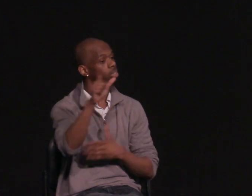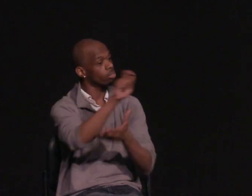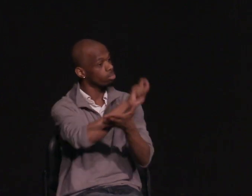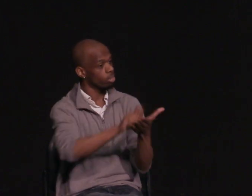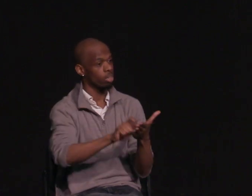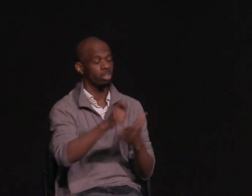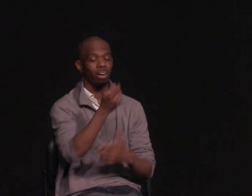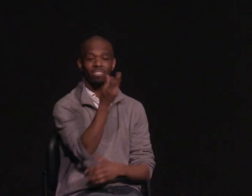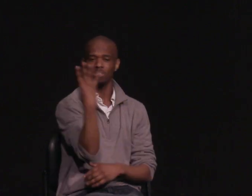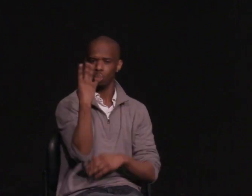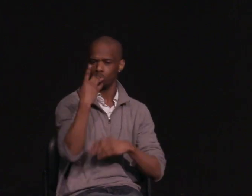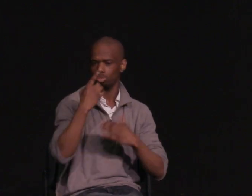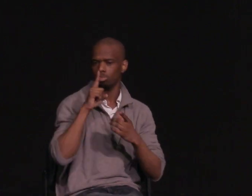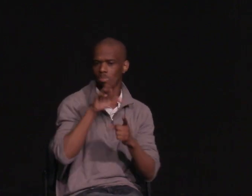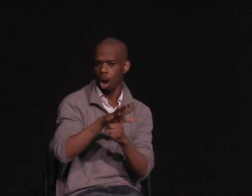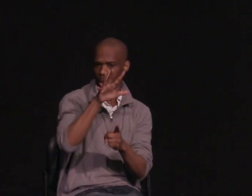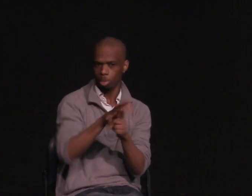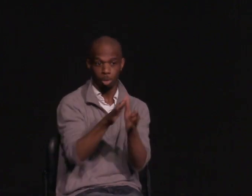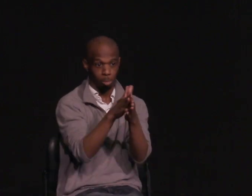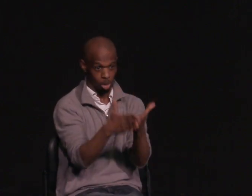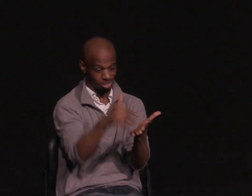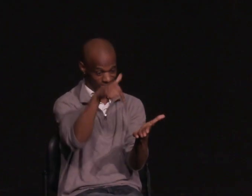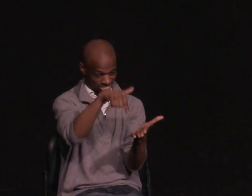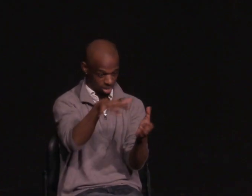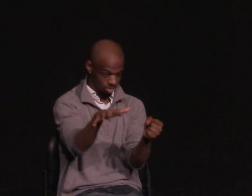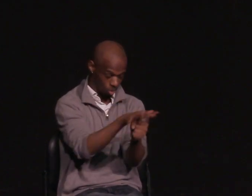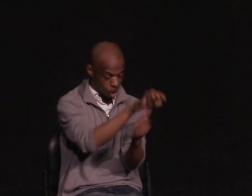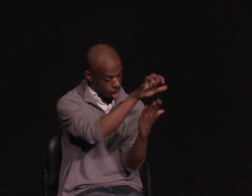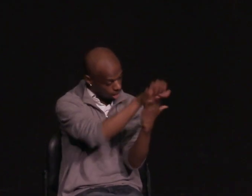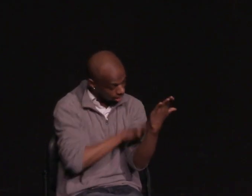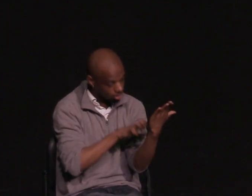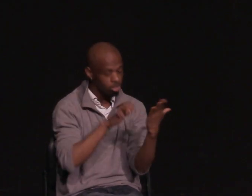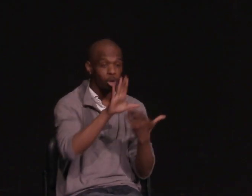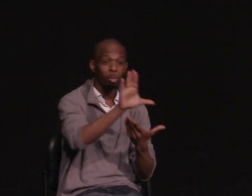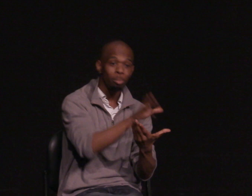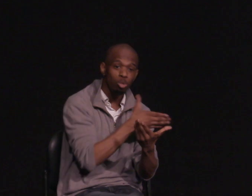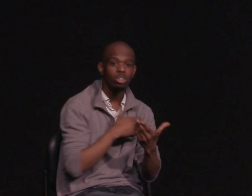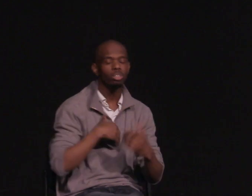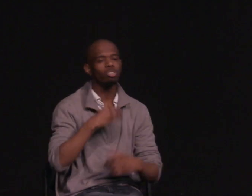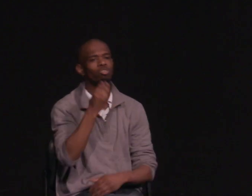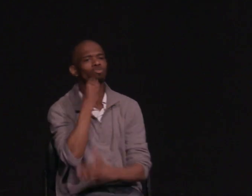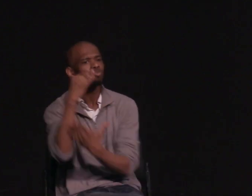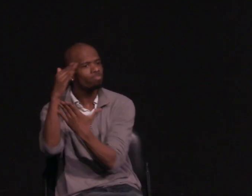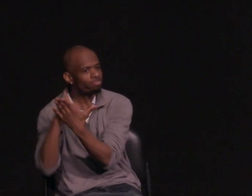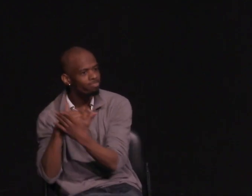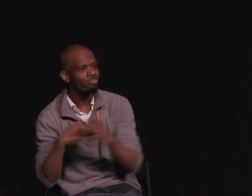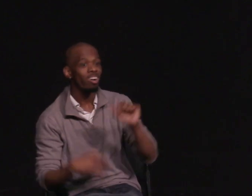combine recipes, stories, music, and art, including my latest,